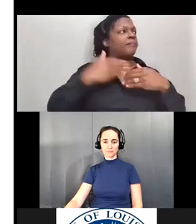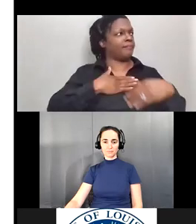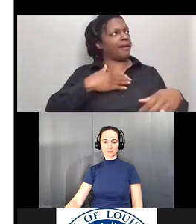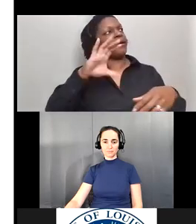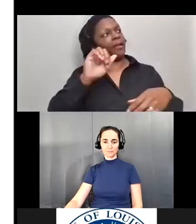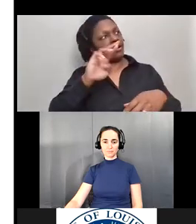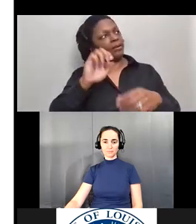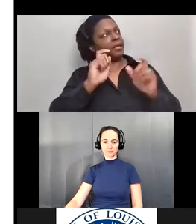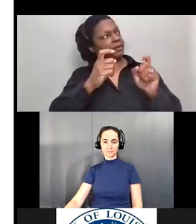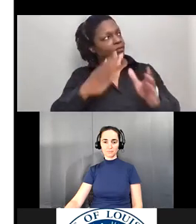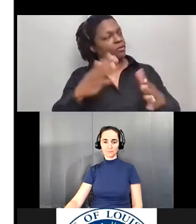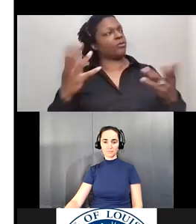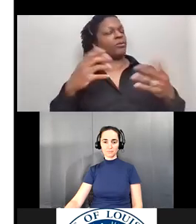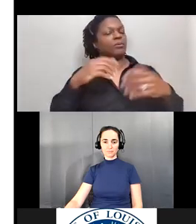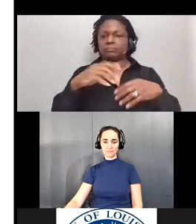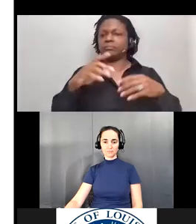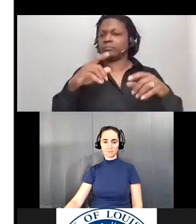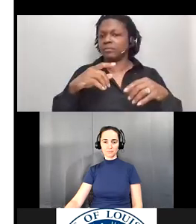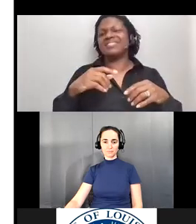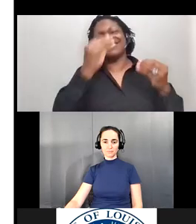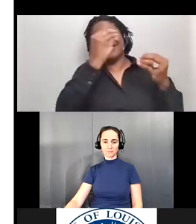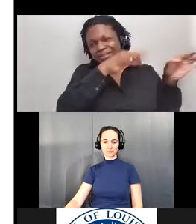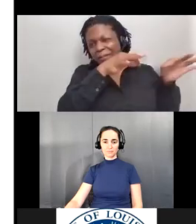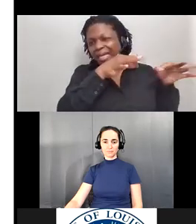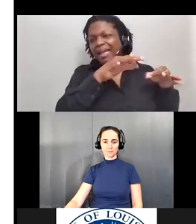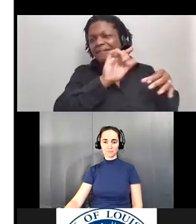these things are before you go reaching for them it just makes the, the interaction go